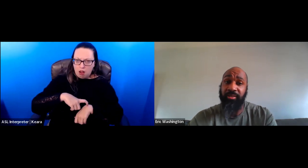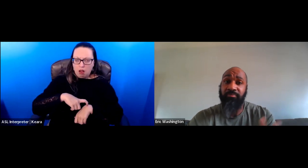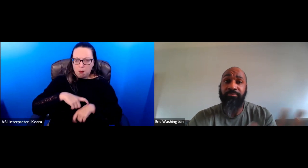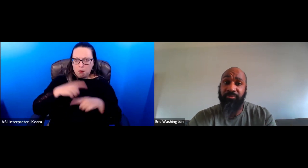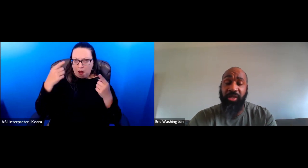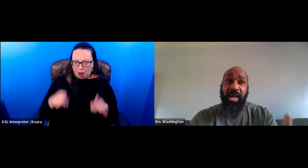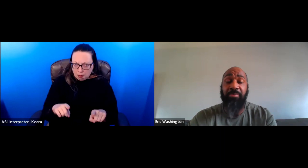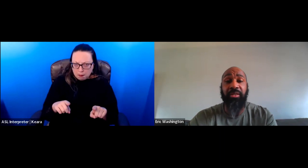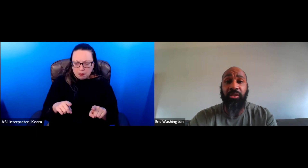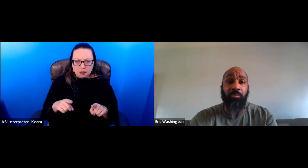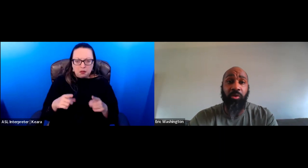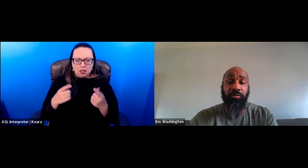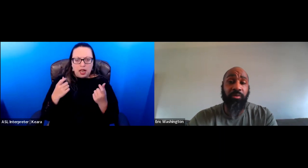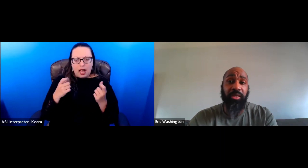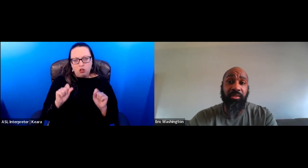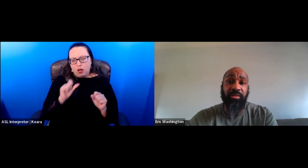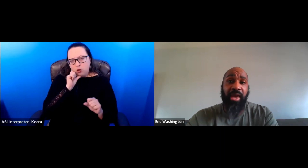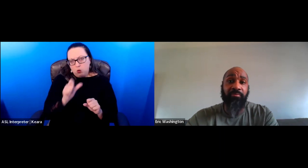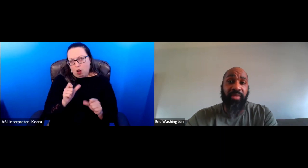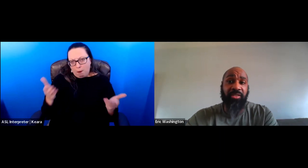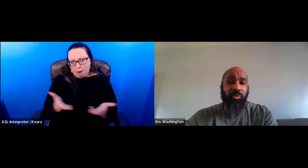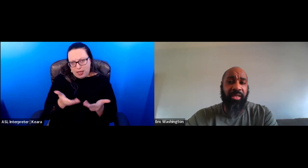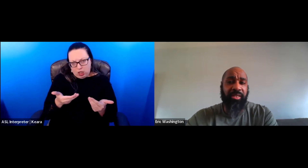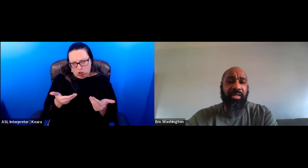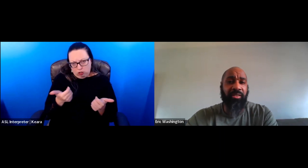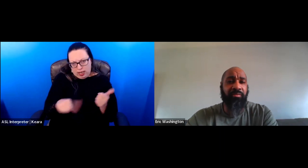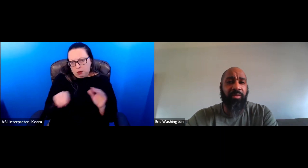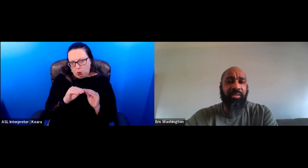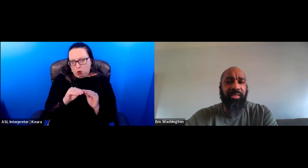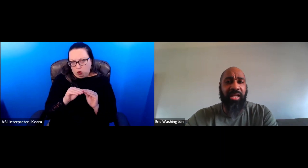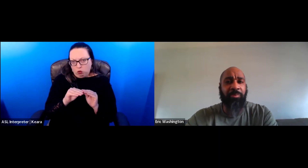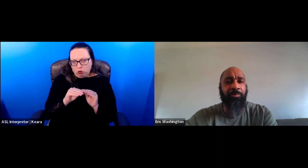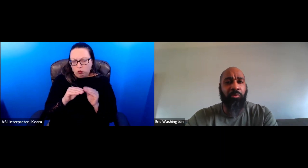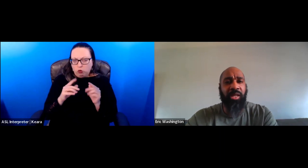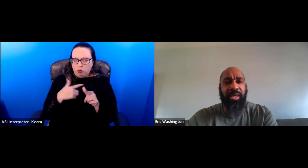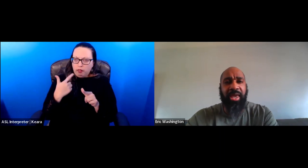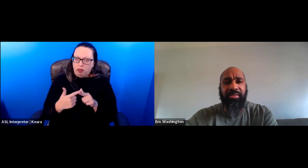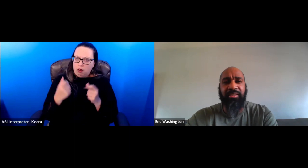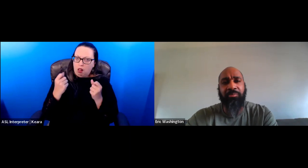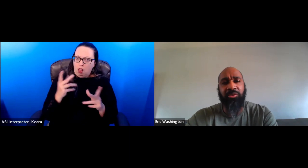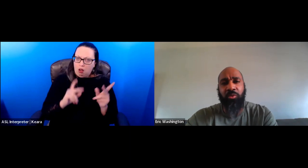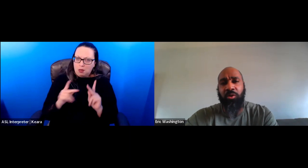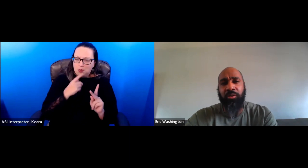to try to not be here anymore. And that that's when I kind of I think a lot of people were like, Hey, I think something's wrong.